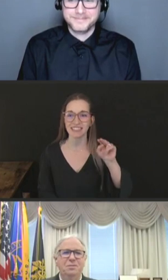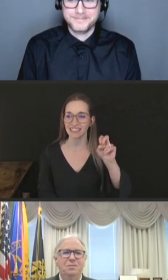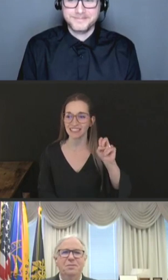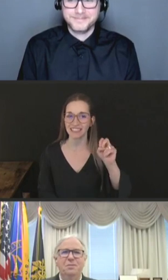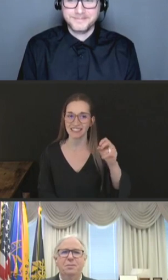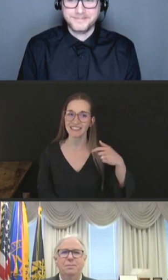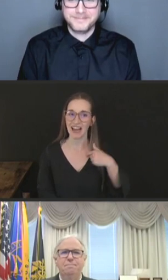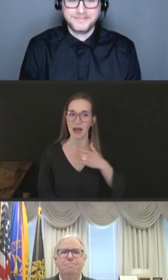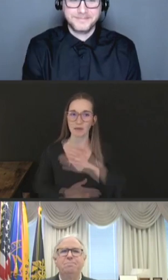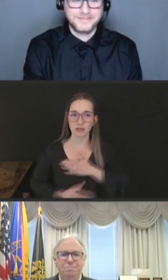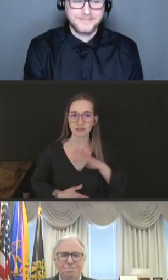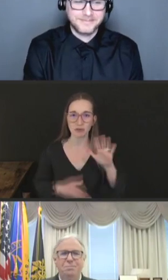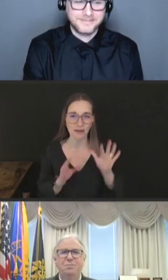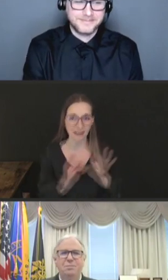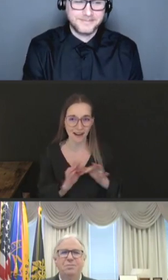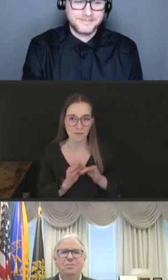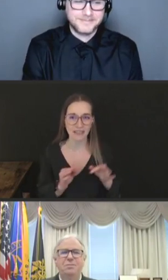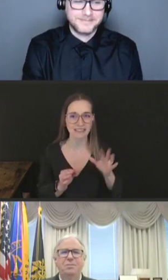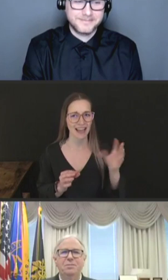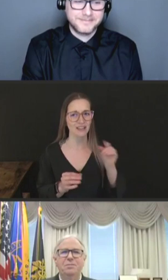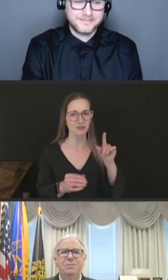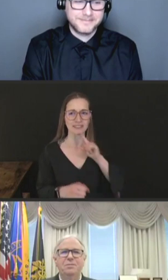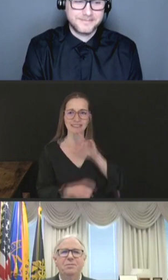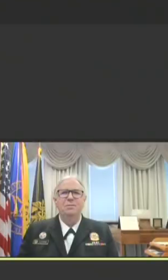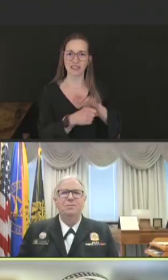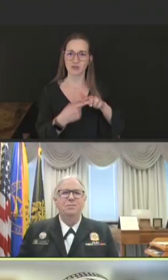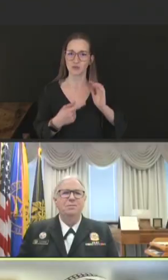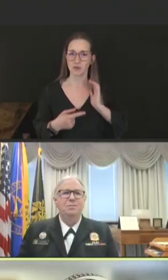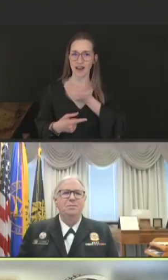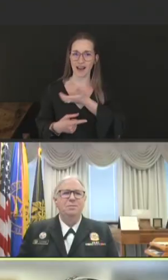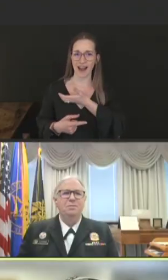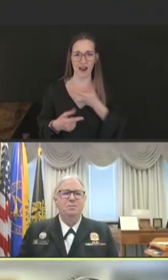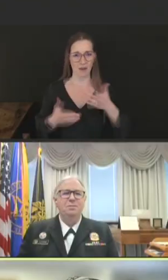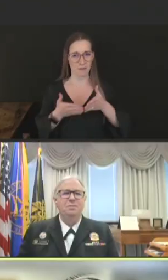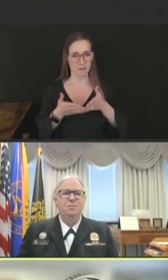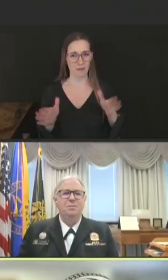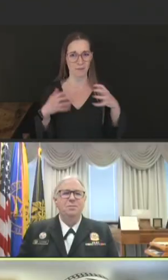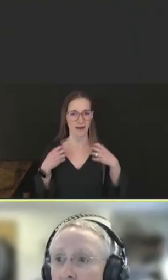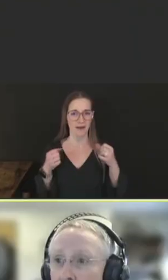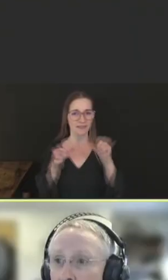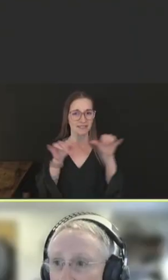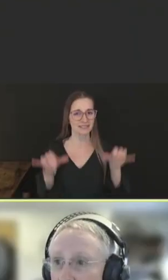our public health system and our immunization efforts. I want to welcome you all. Good